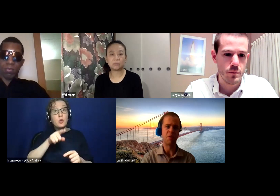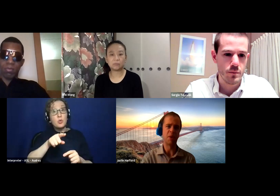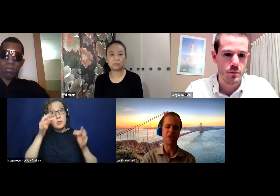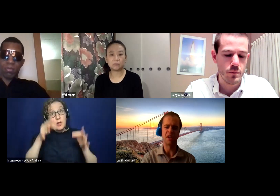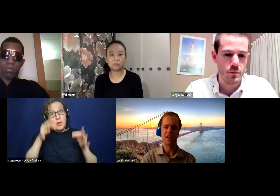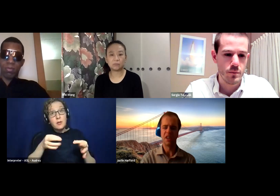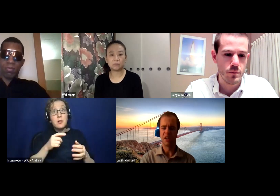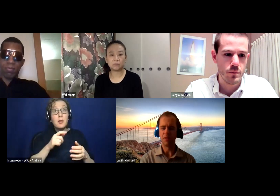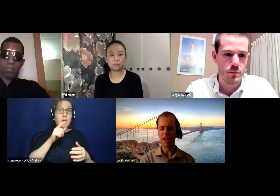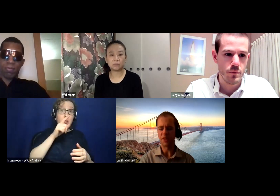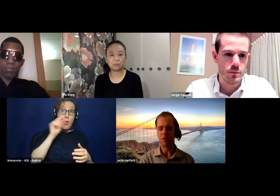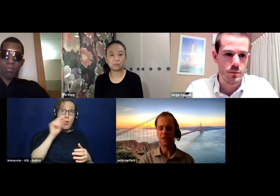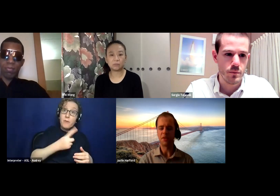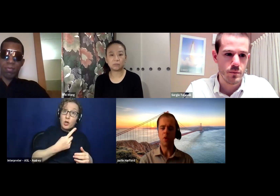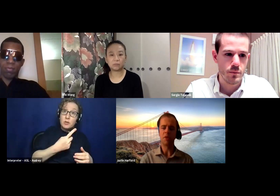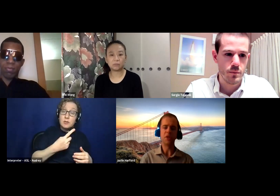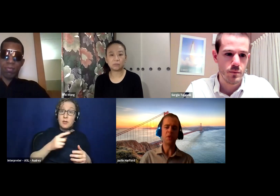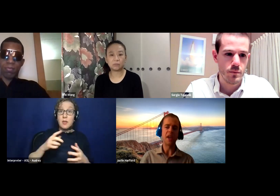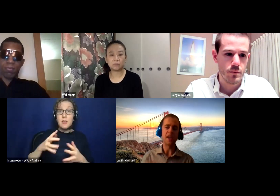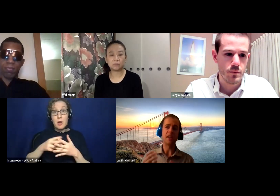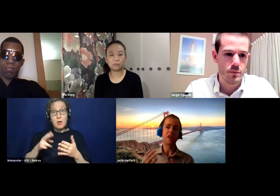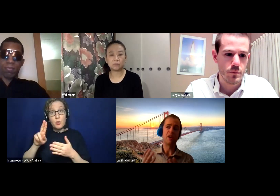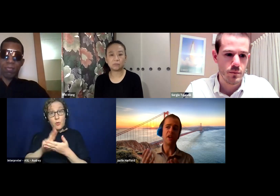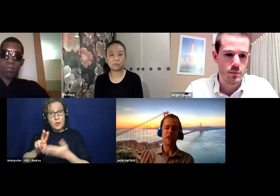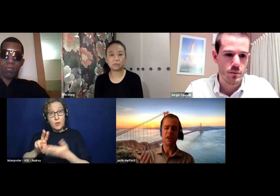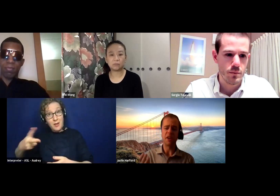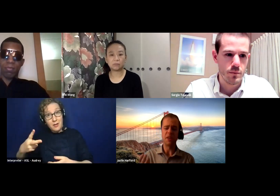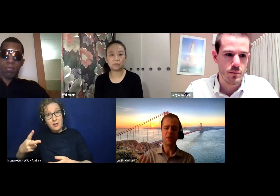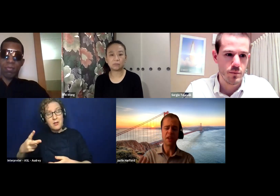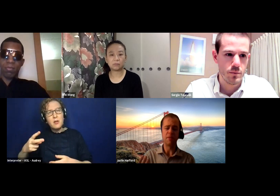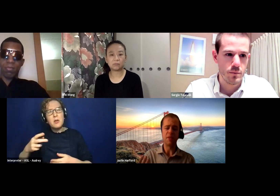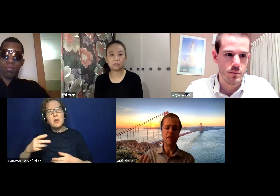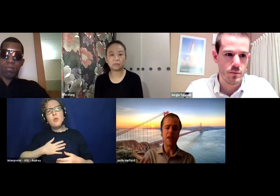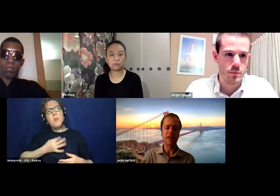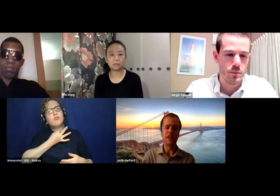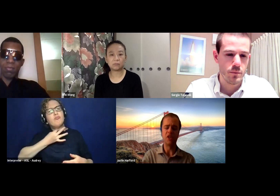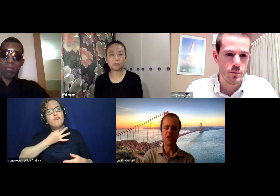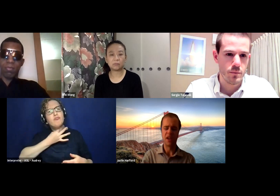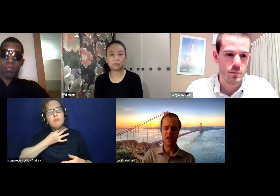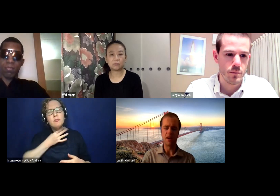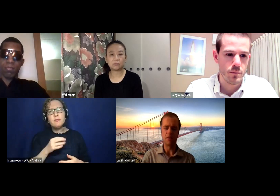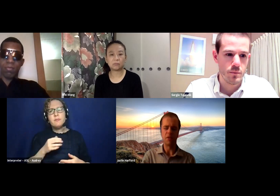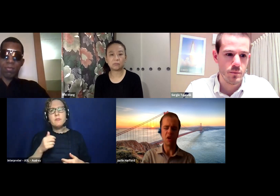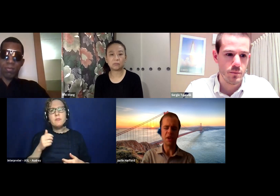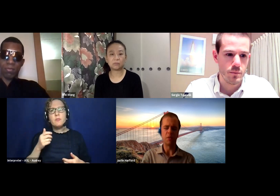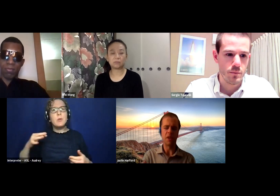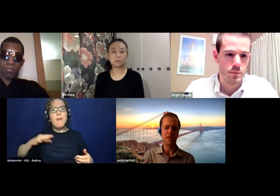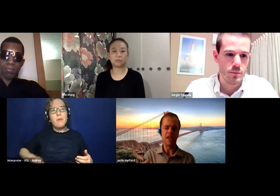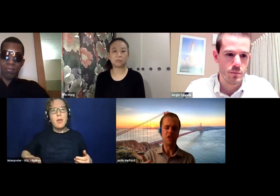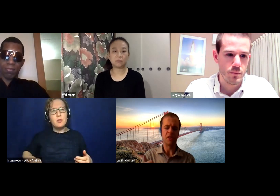to American. From that experience, what would you say is kind of the advantage of going with each,